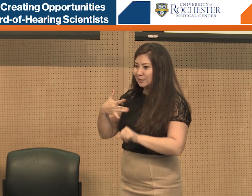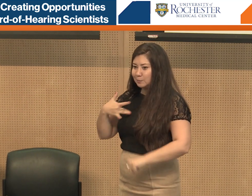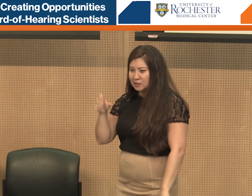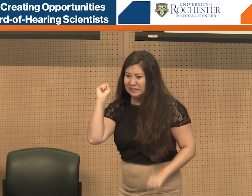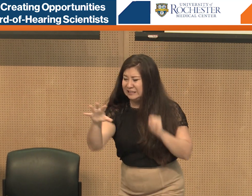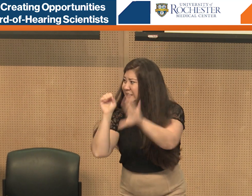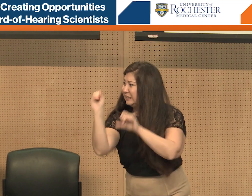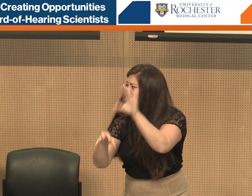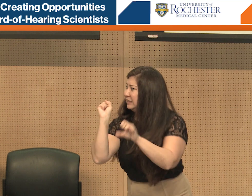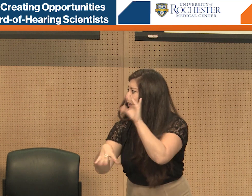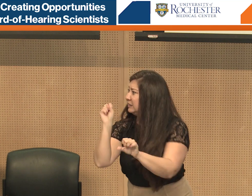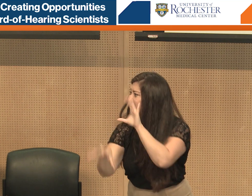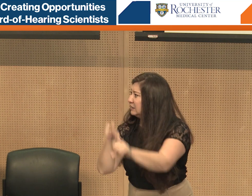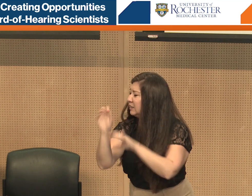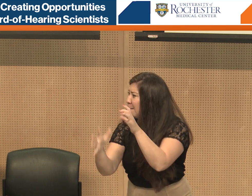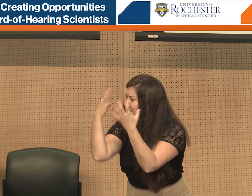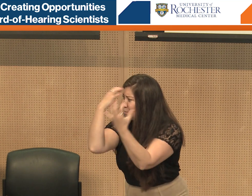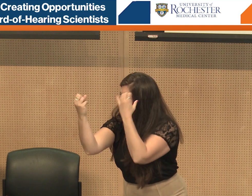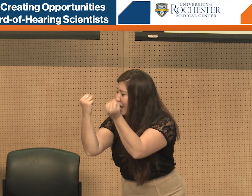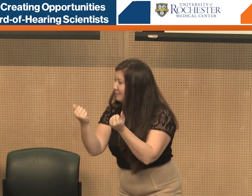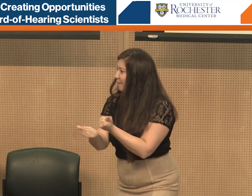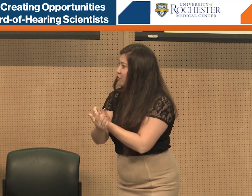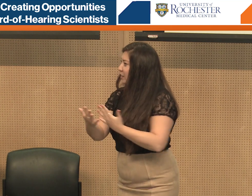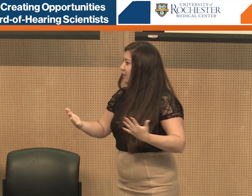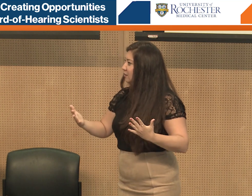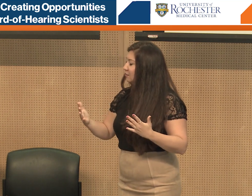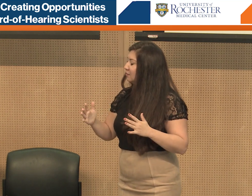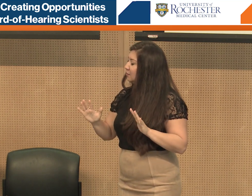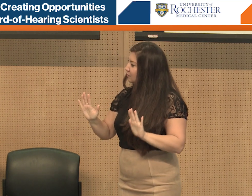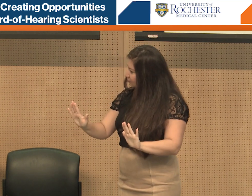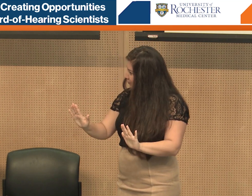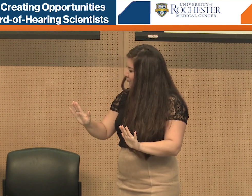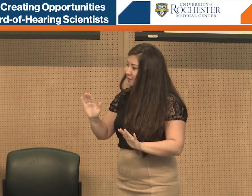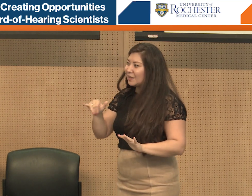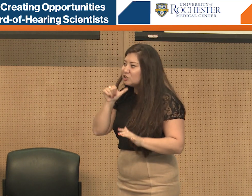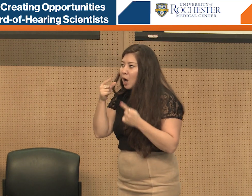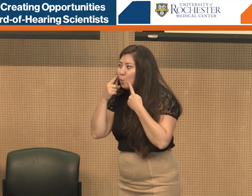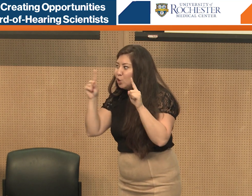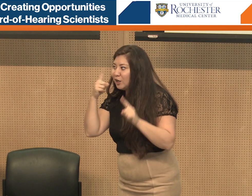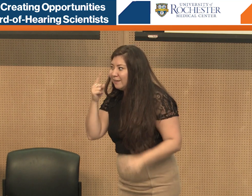and sometimes we think that we just need to throw all of the information out there at once